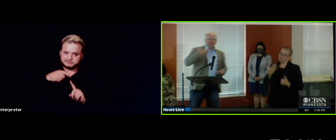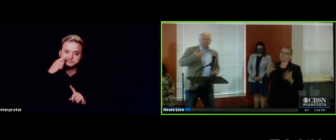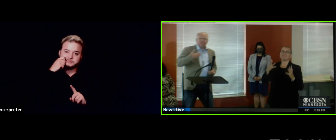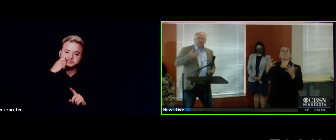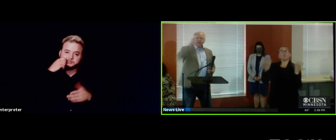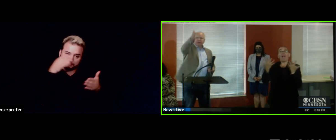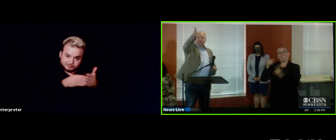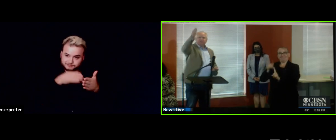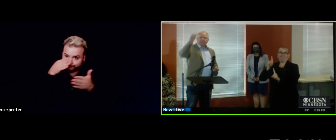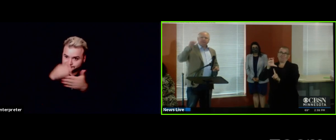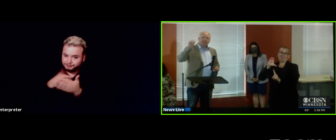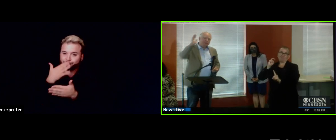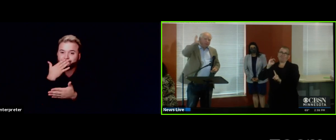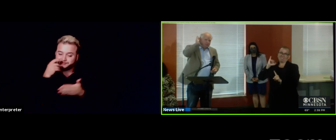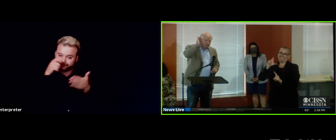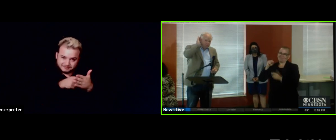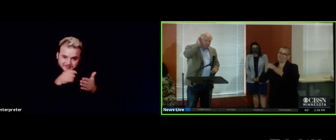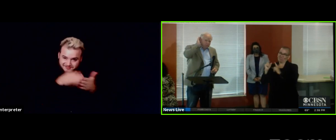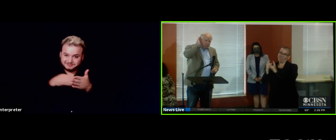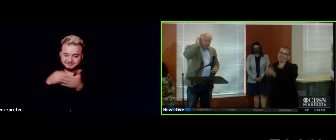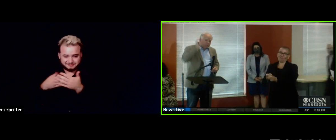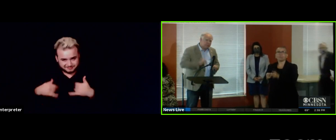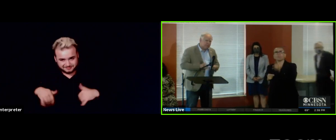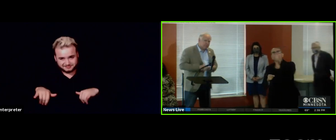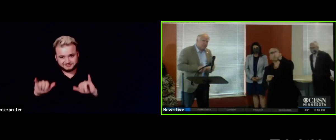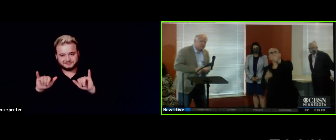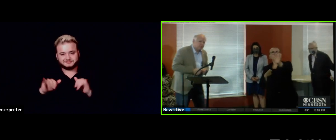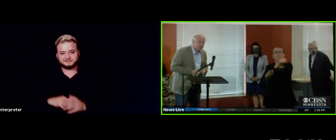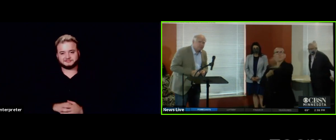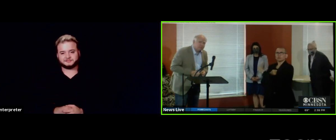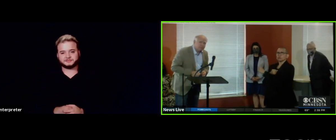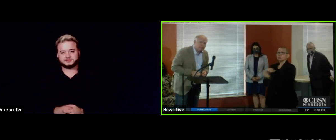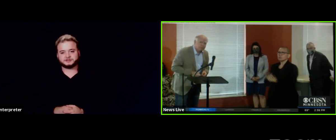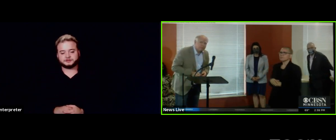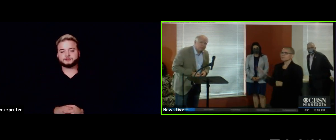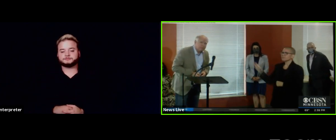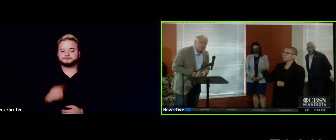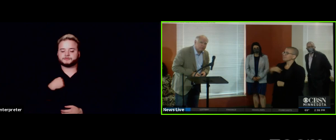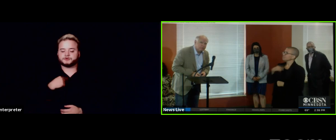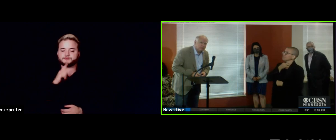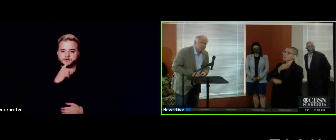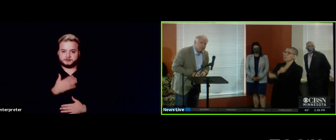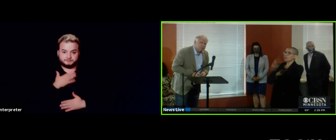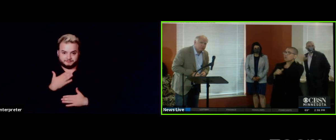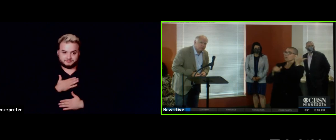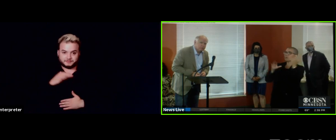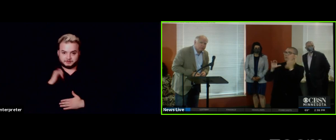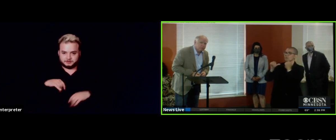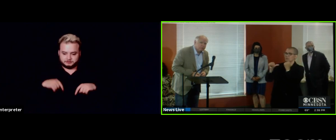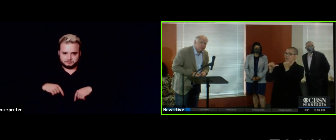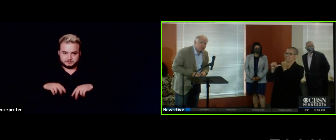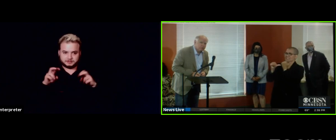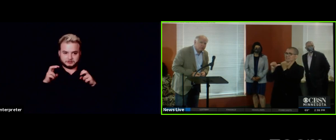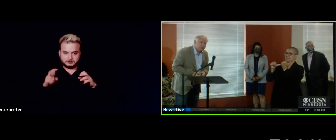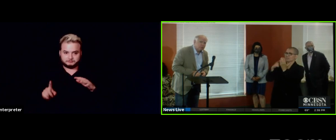Reporter (off-mic): Will portions of a certain amount of money for Greater Minnesota versus